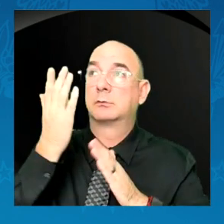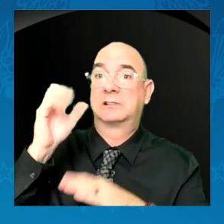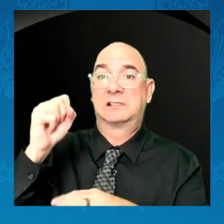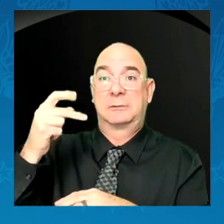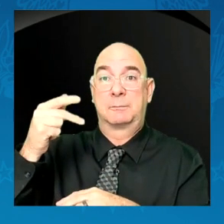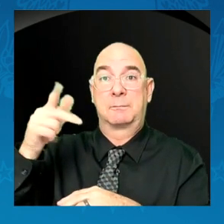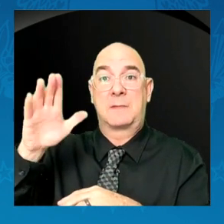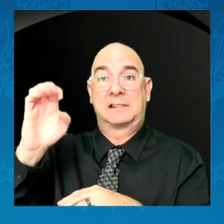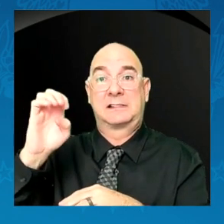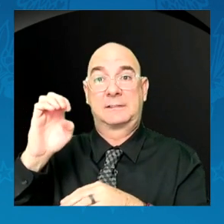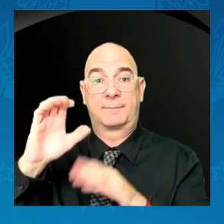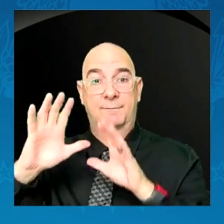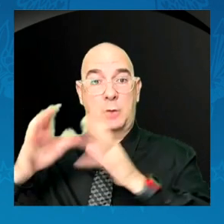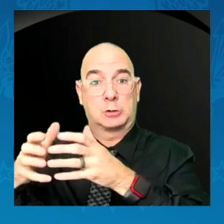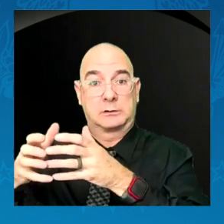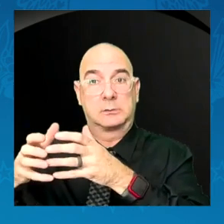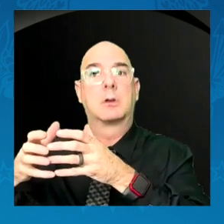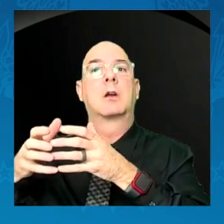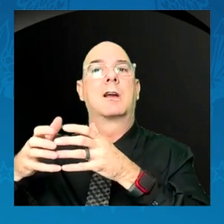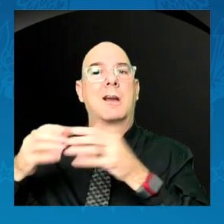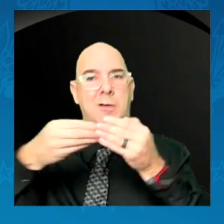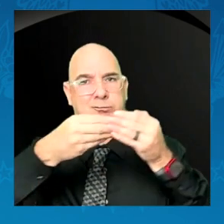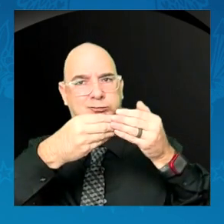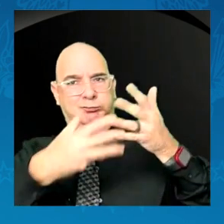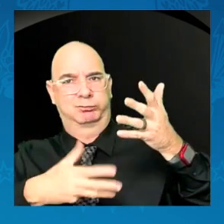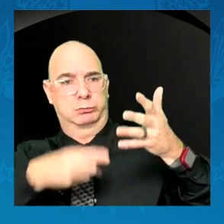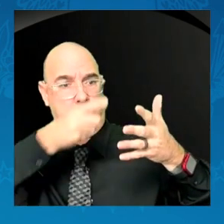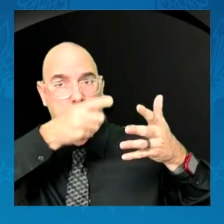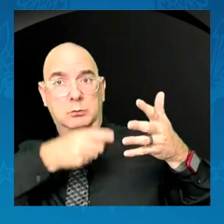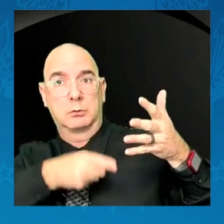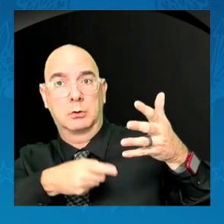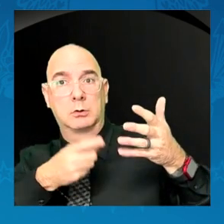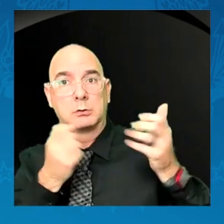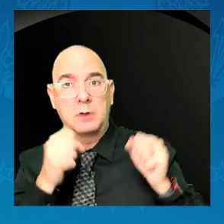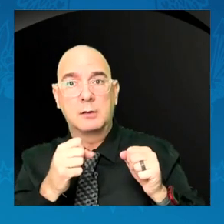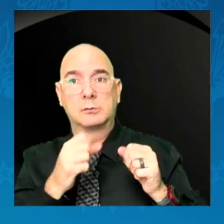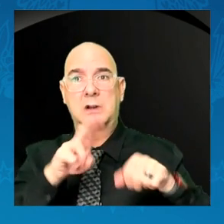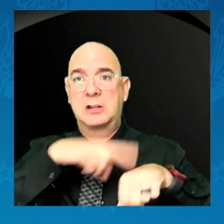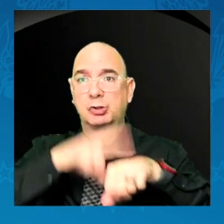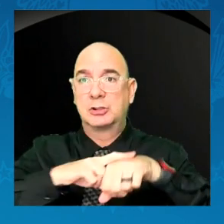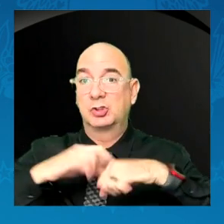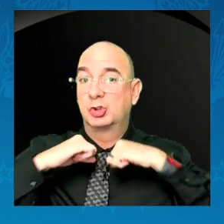including strengthen our national defense. So we look forward to the work that will occur in that regard.